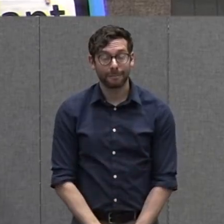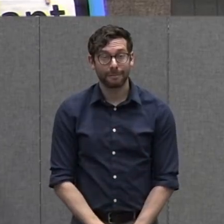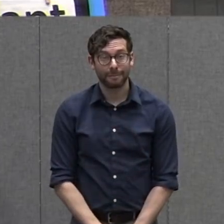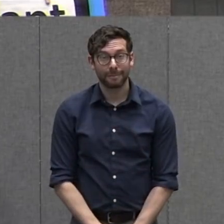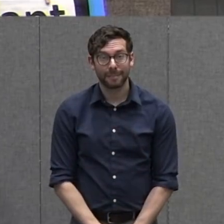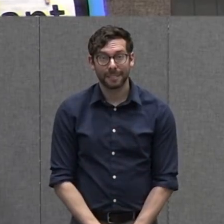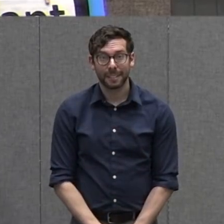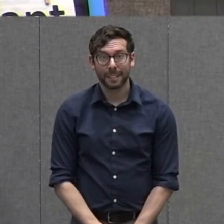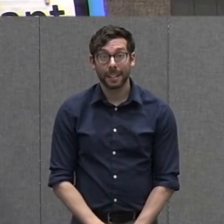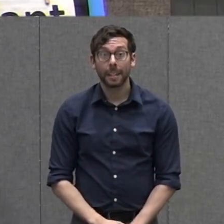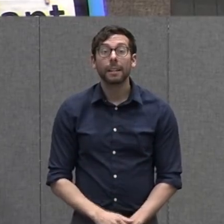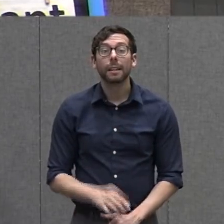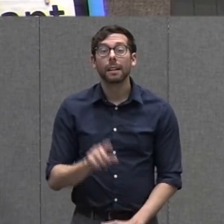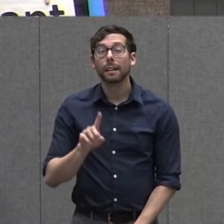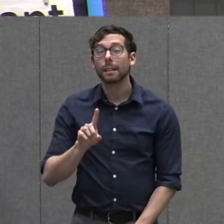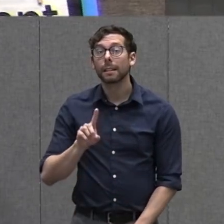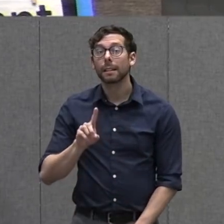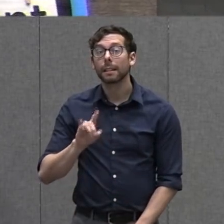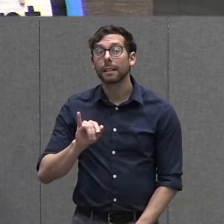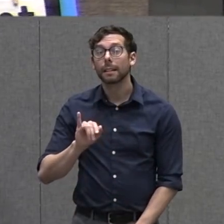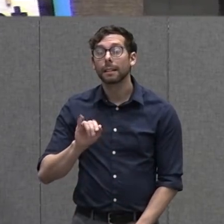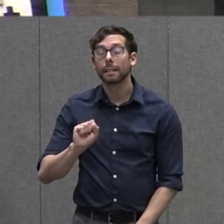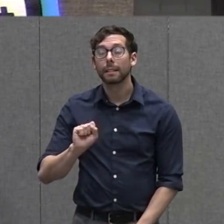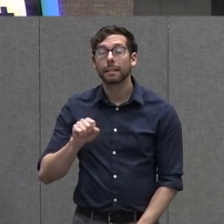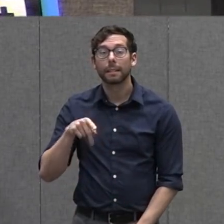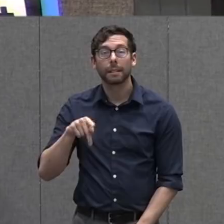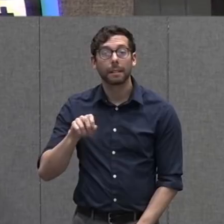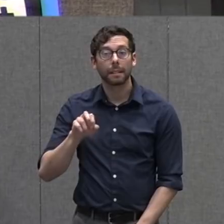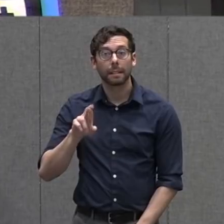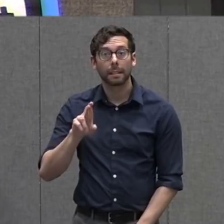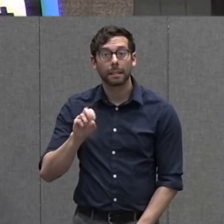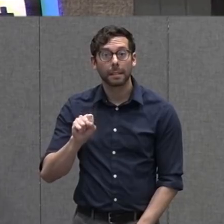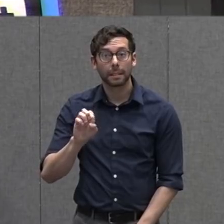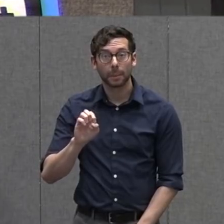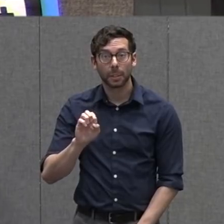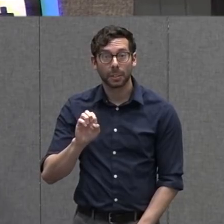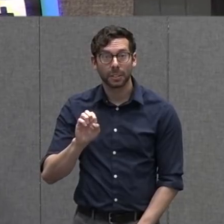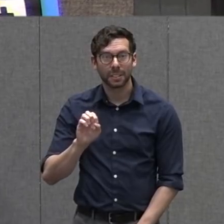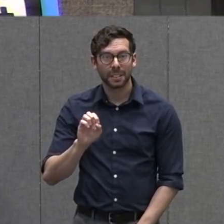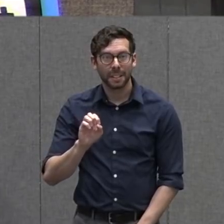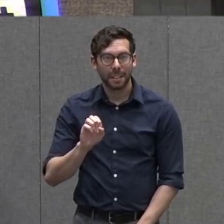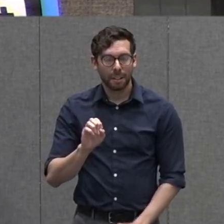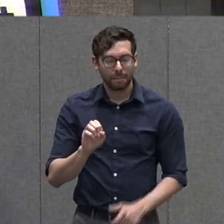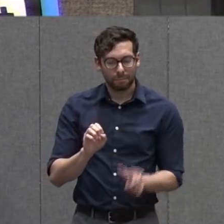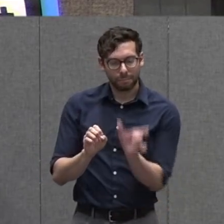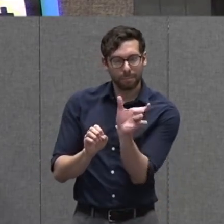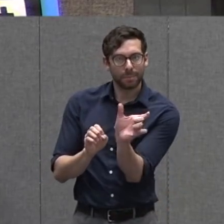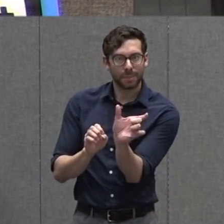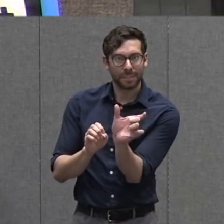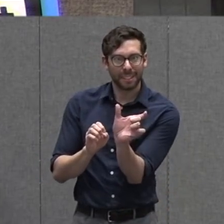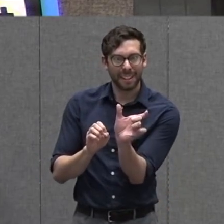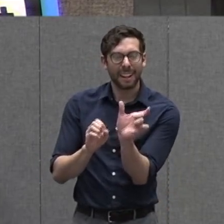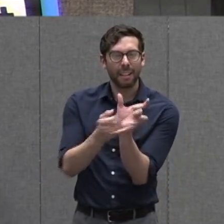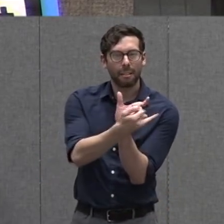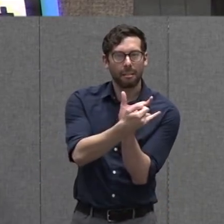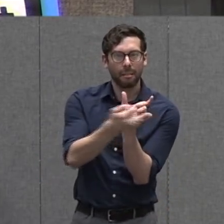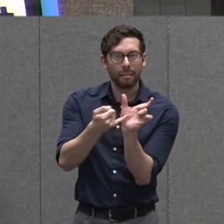This is the word disperse. Disperse, we underline certain parts of it because we said "I've seen those parts